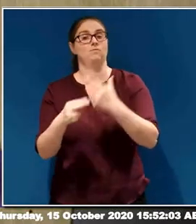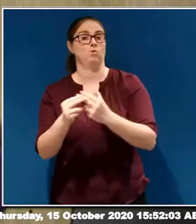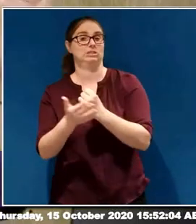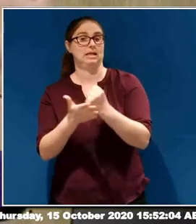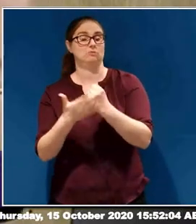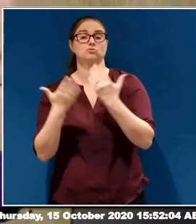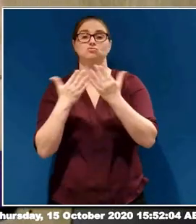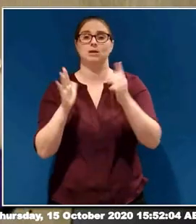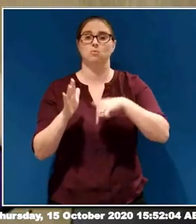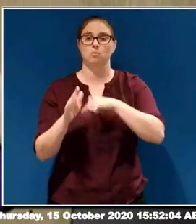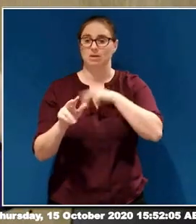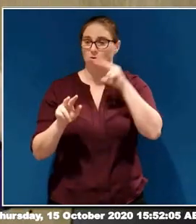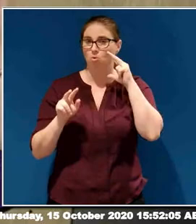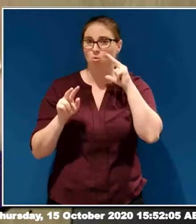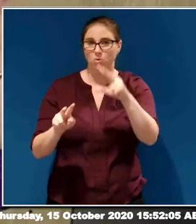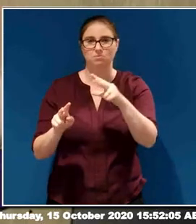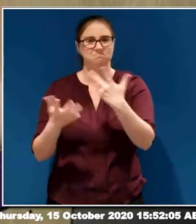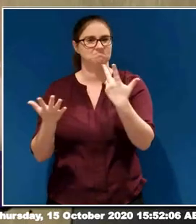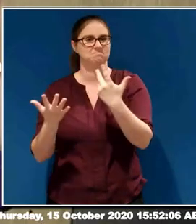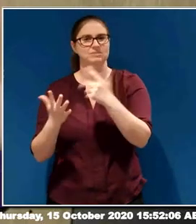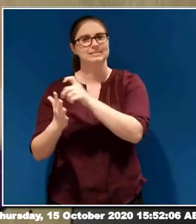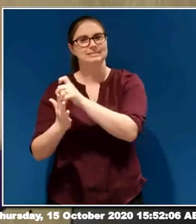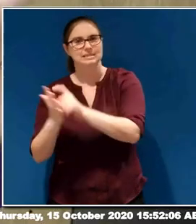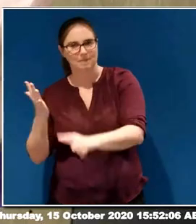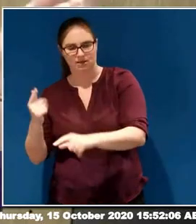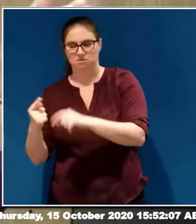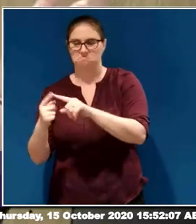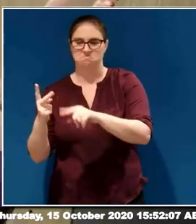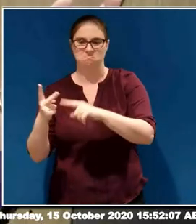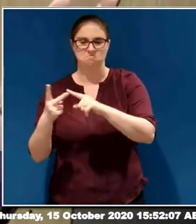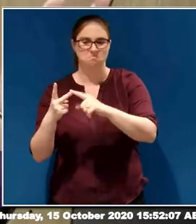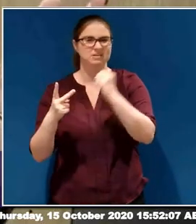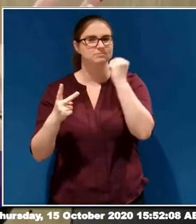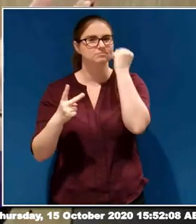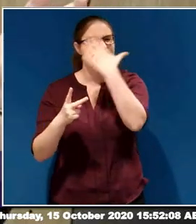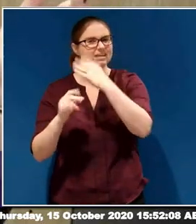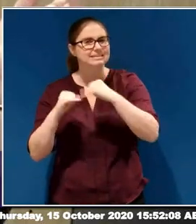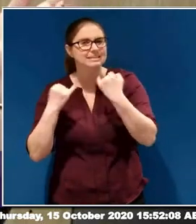other categories, but it's actually possible to be in all those three.